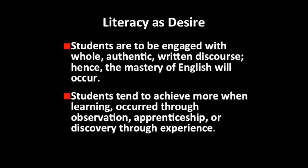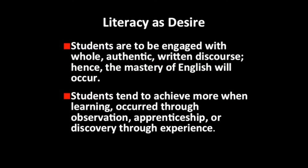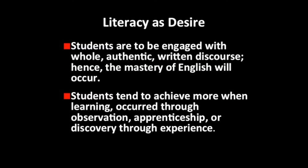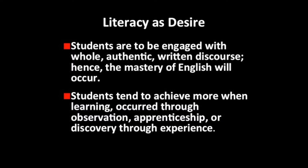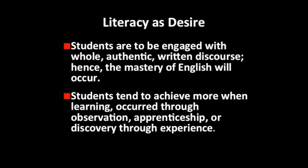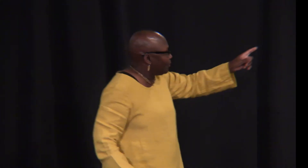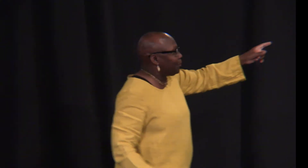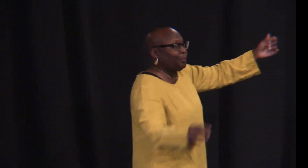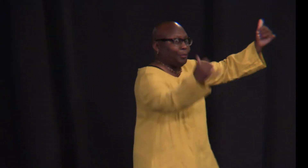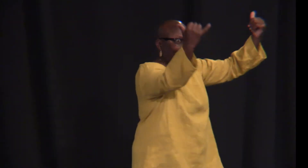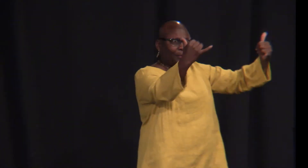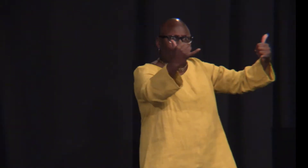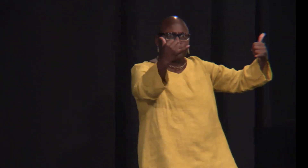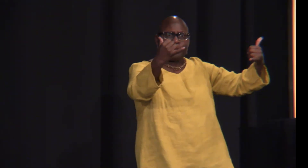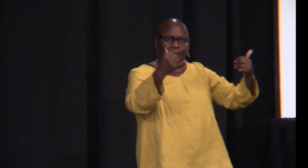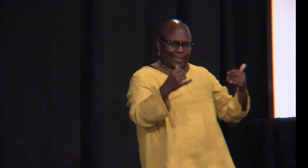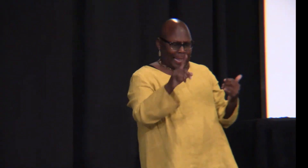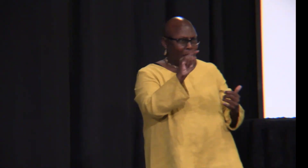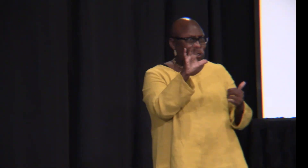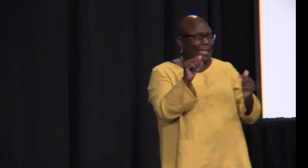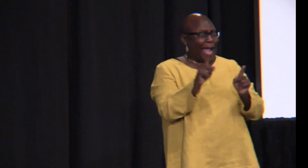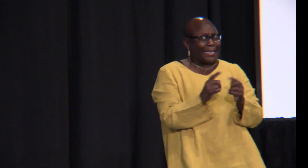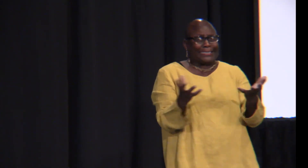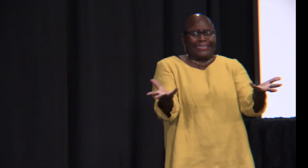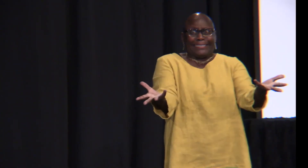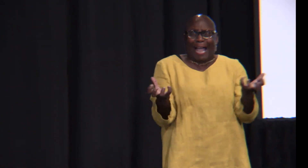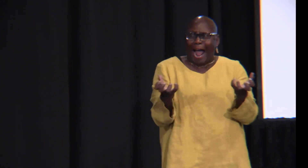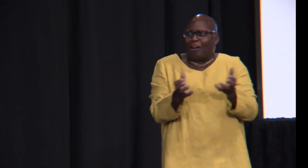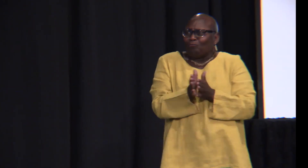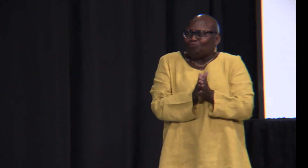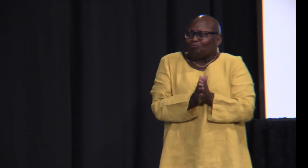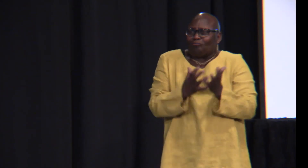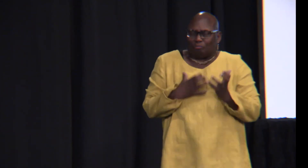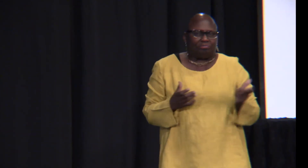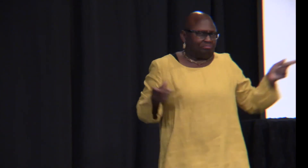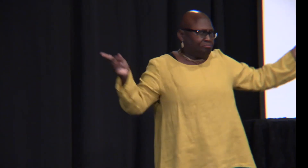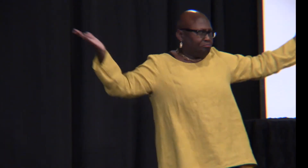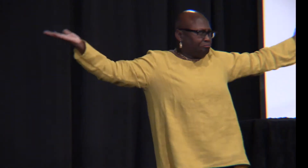like they are accomplishing something but it's not good for the student.